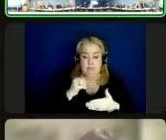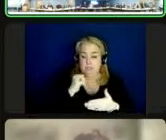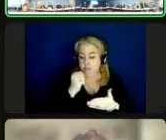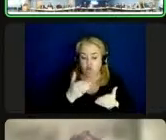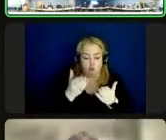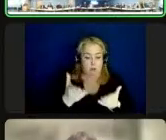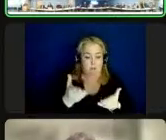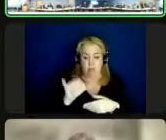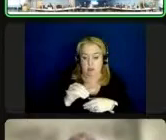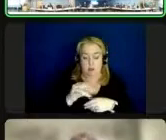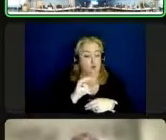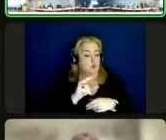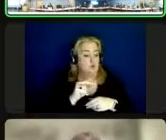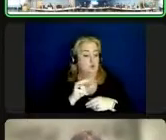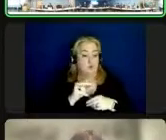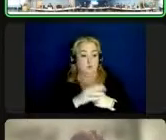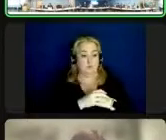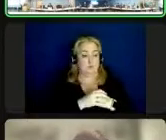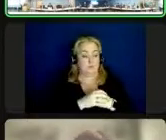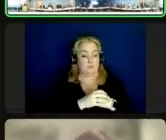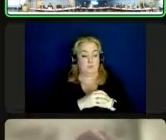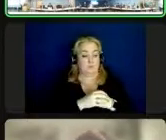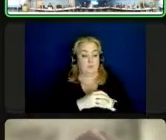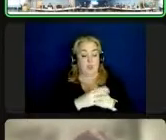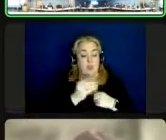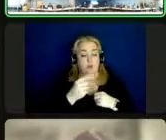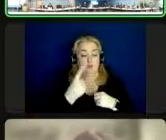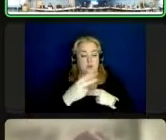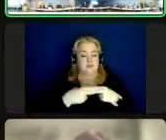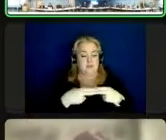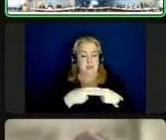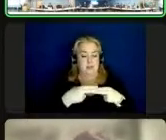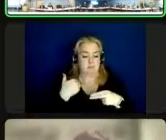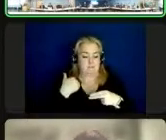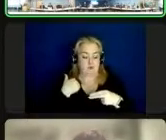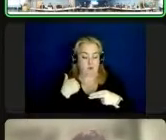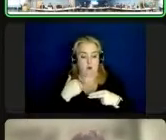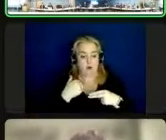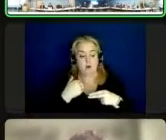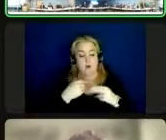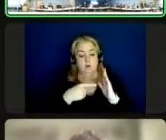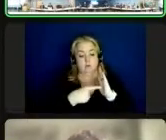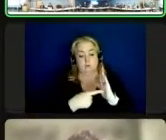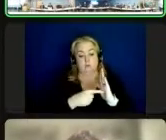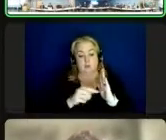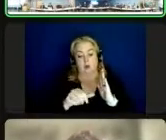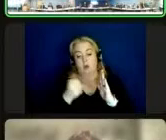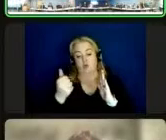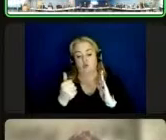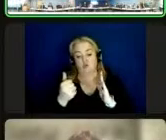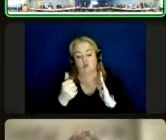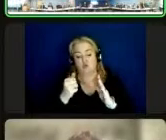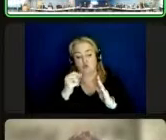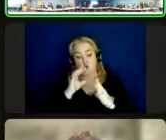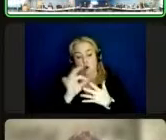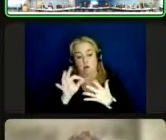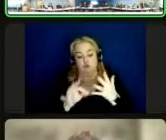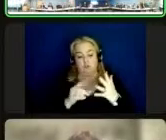THE REPORT CORRECTLY REVENUE THAT THE FINANCE COMMITTEE DID